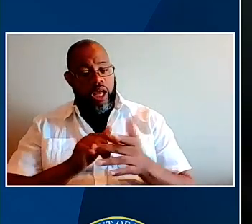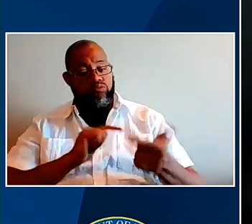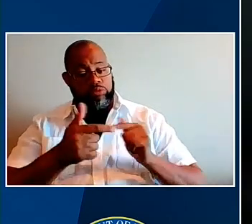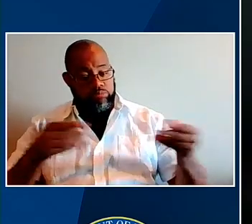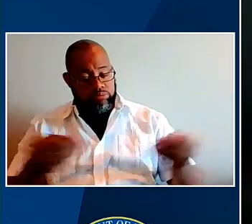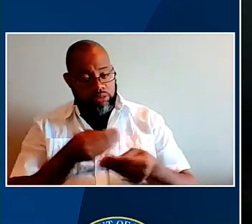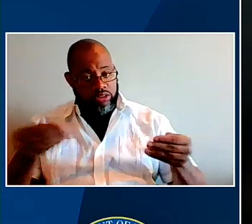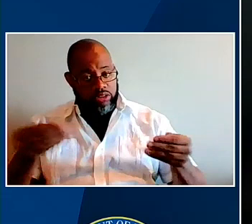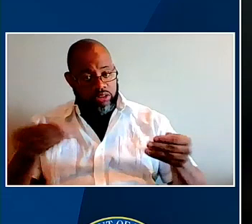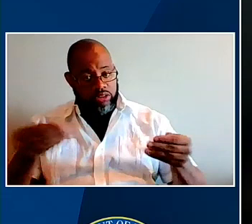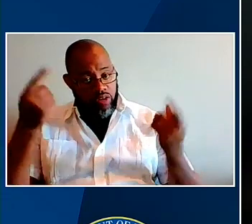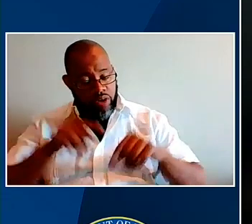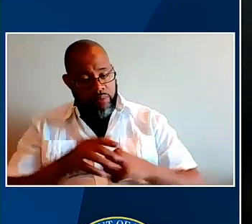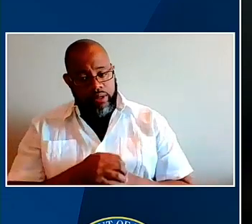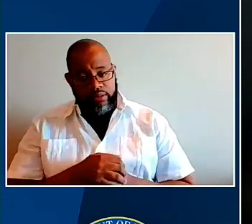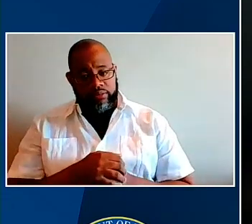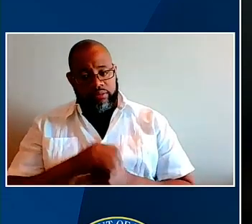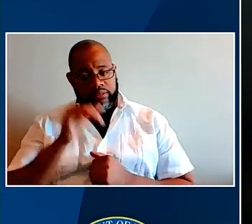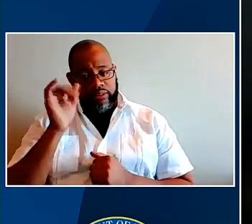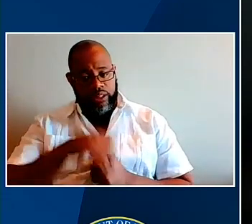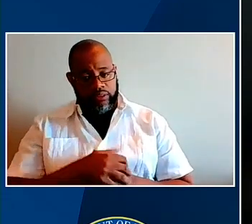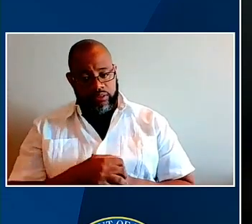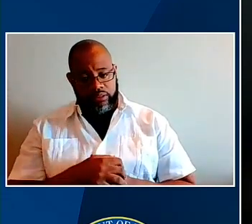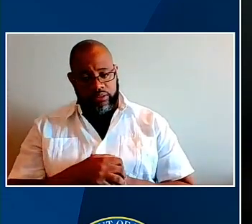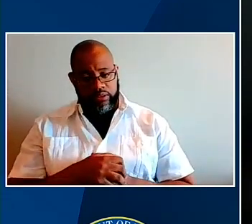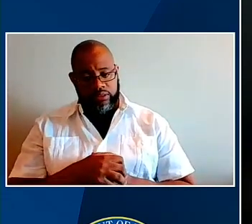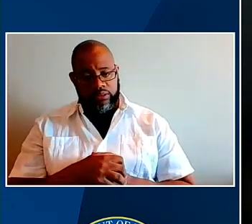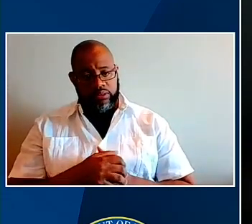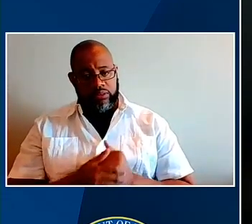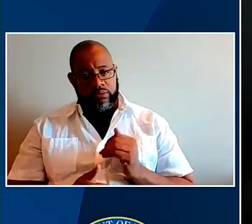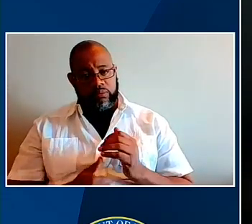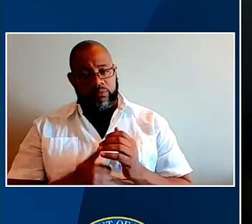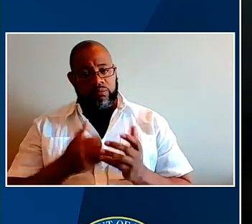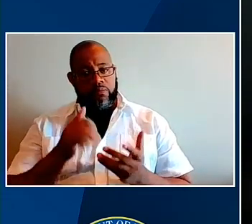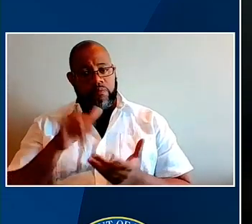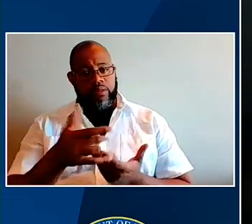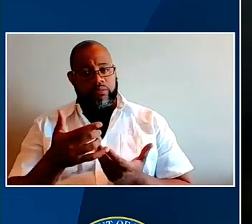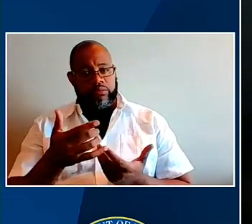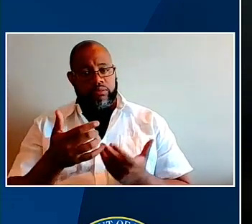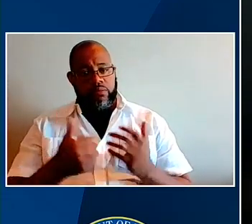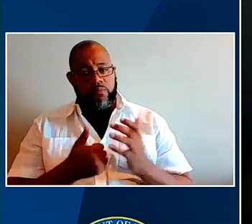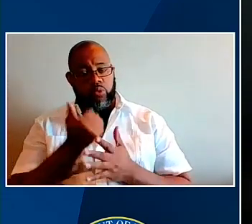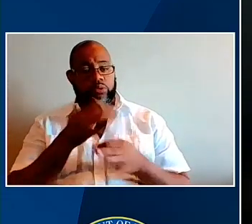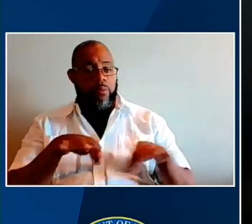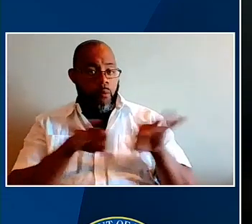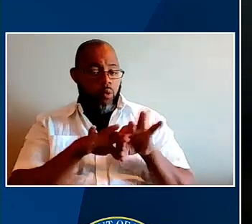Those are the most, you know, they're the most important regulations that we have in